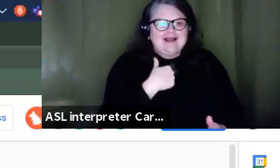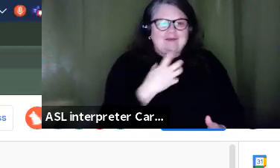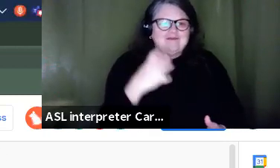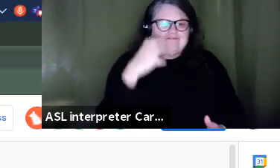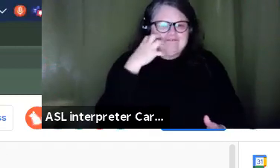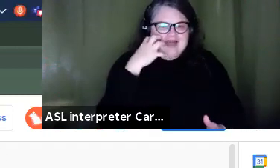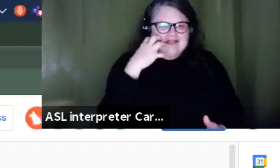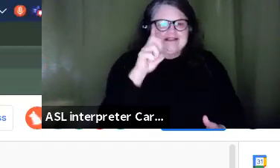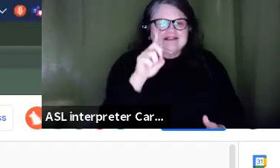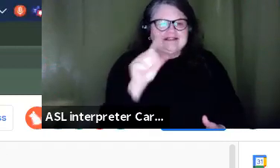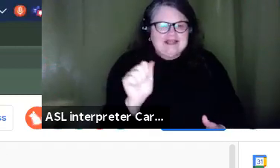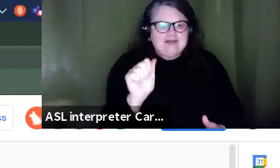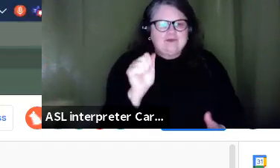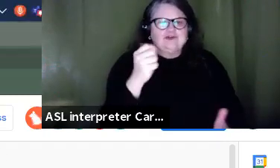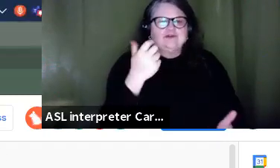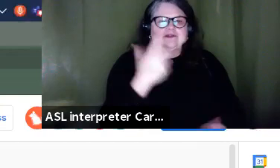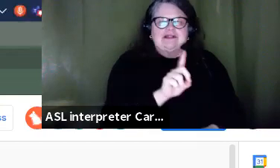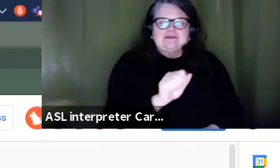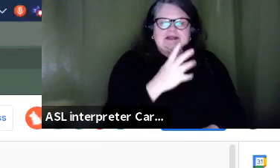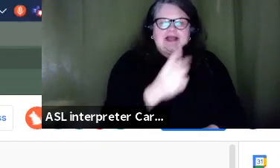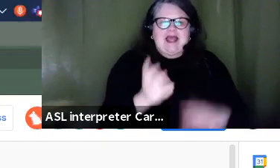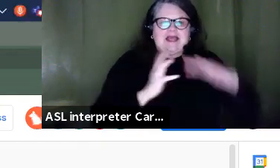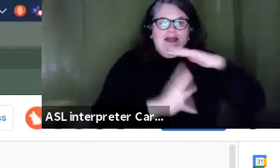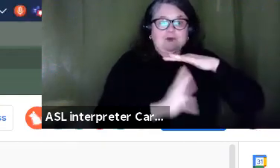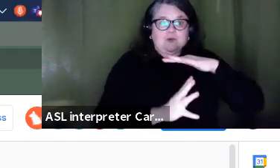» Brandie: Hi, thank you, Russell. Yes, my name is